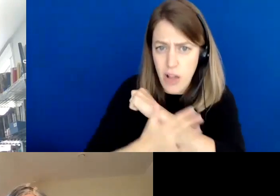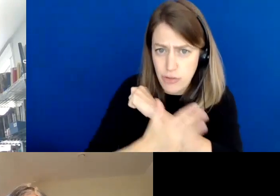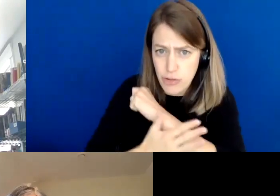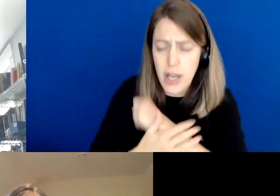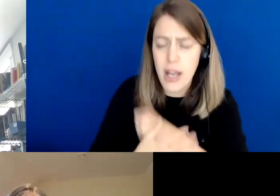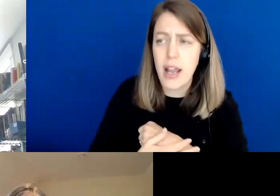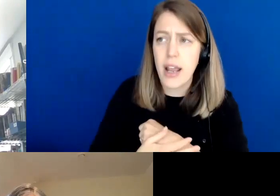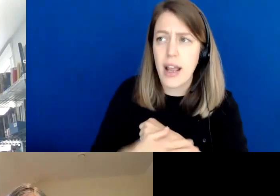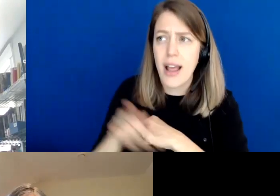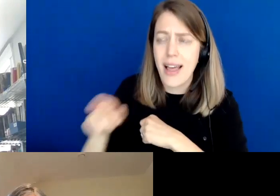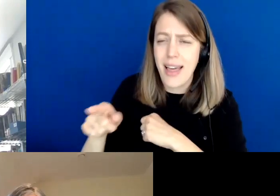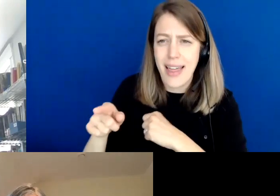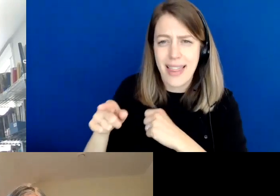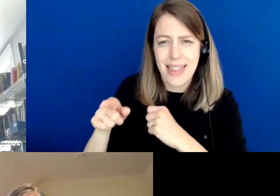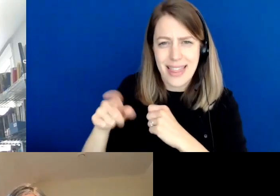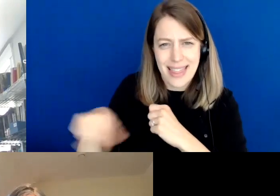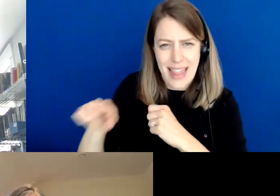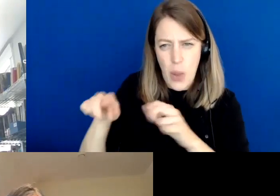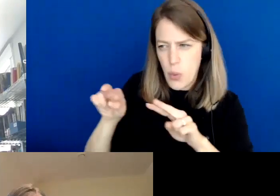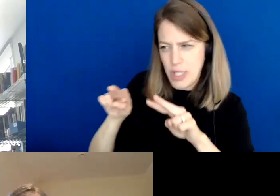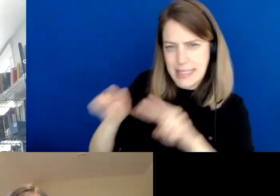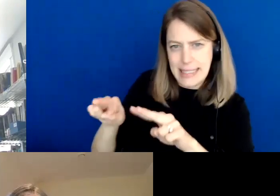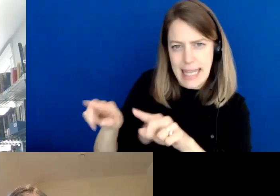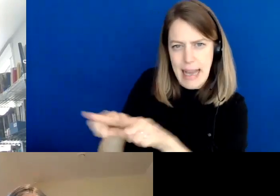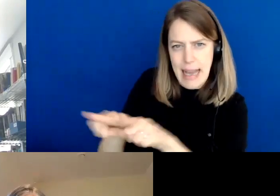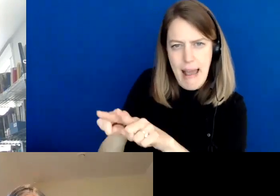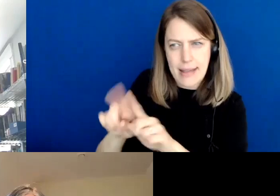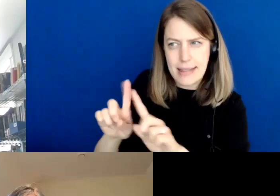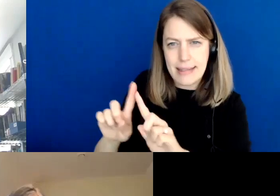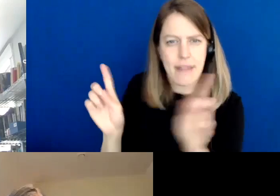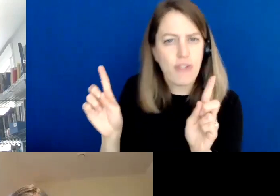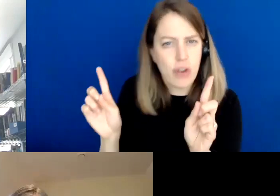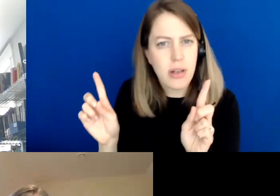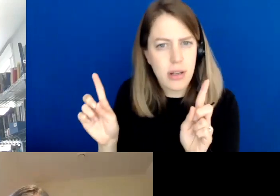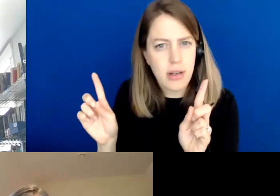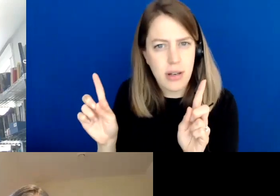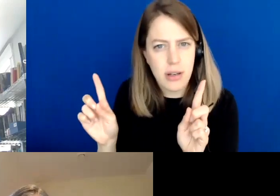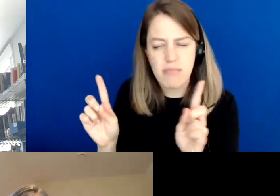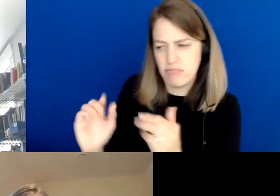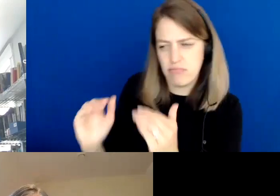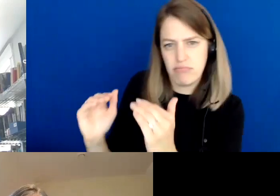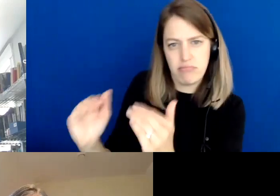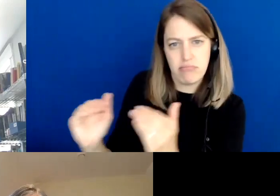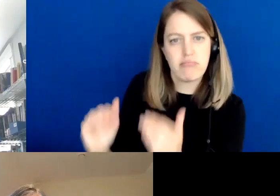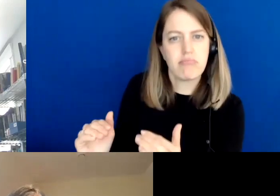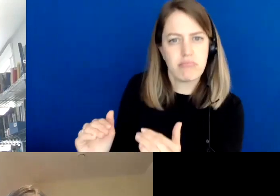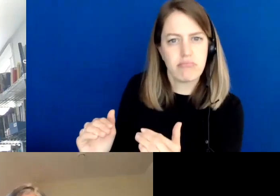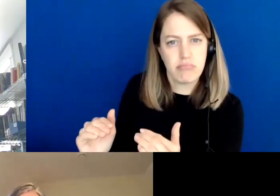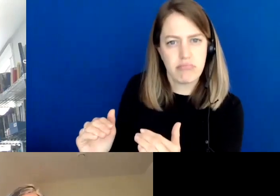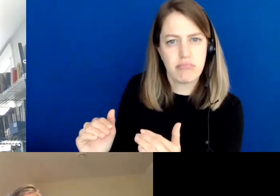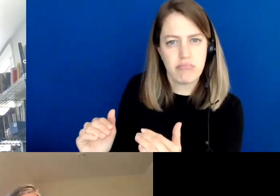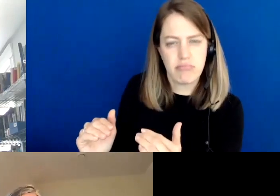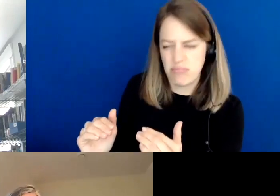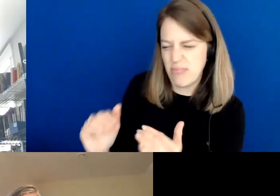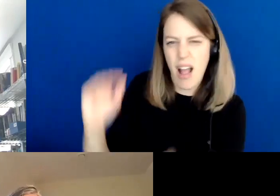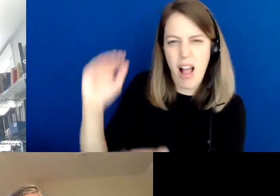seen as though they are different and lesser and less human.